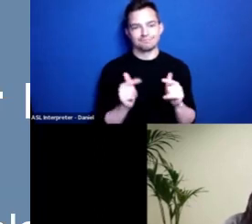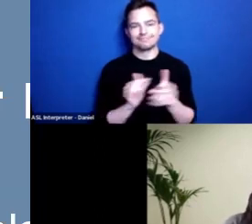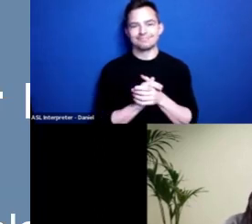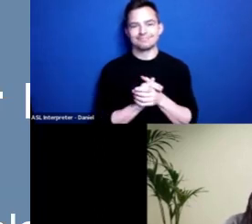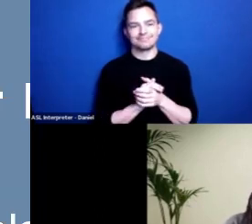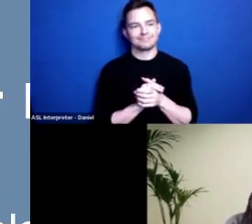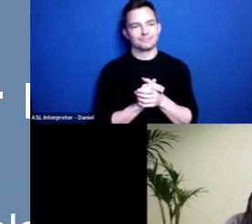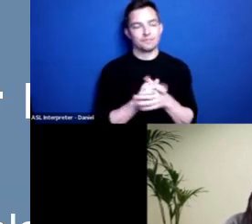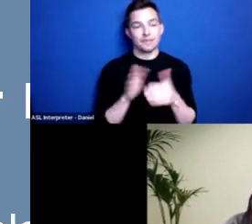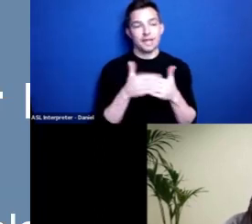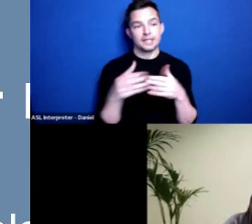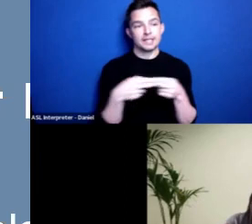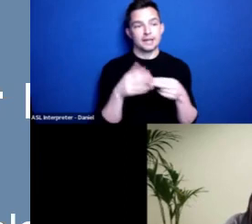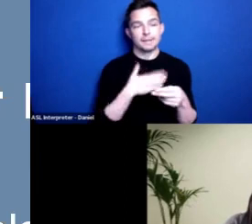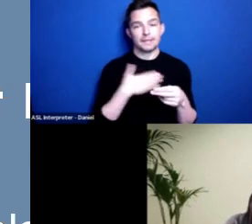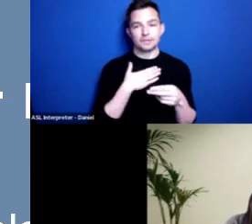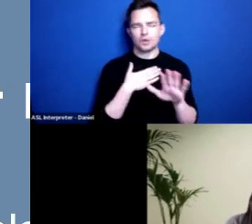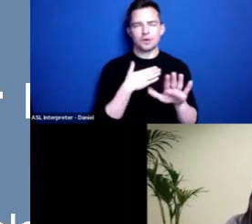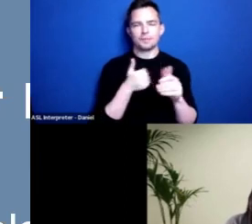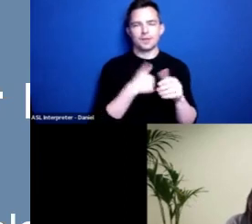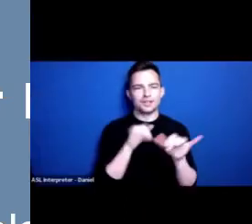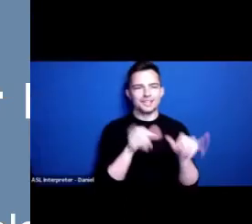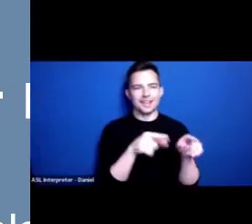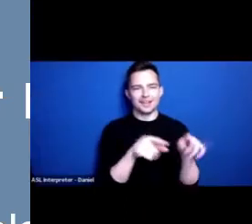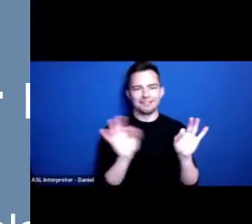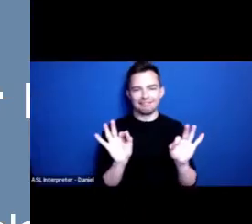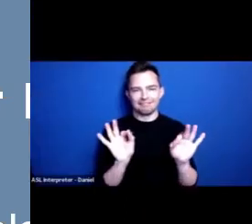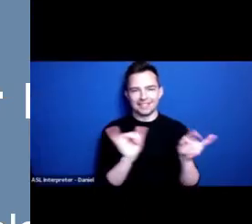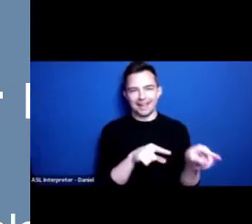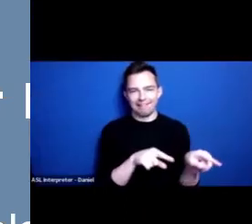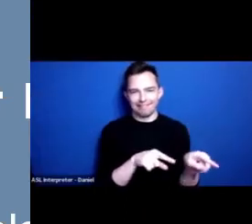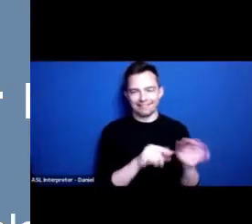Vocational Rehab for assistance. The cost and the hours of